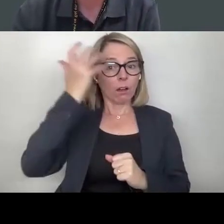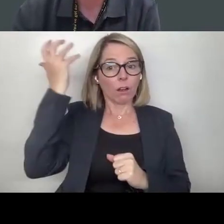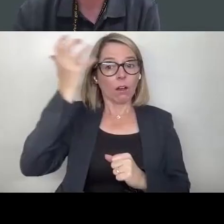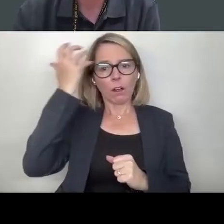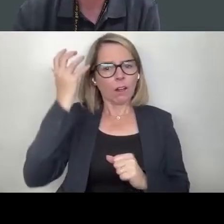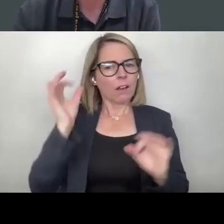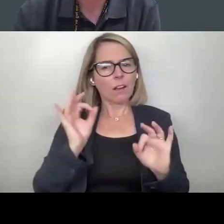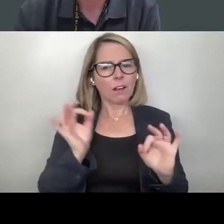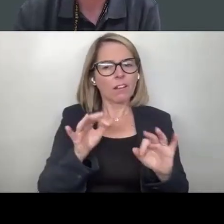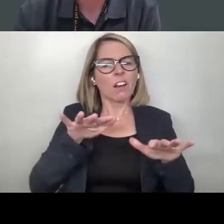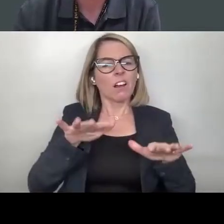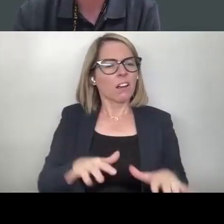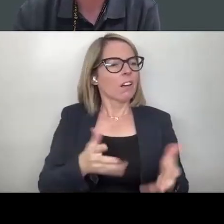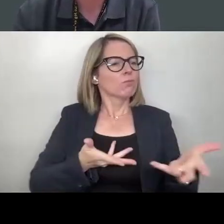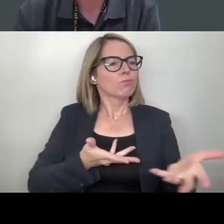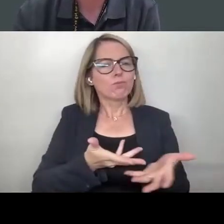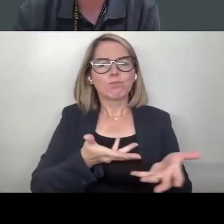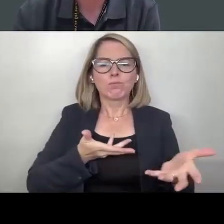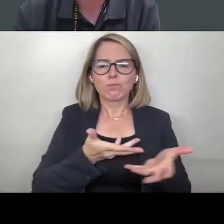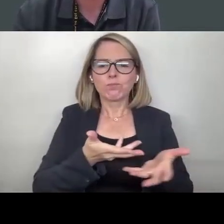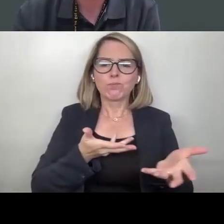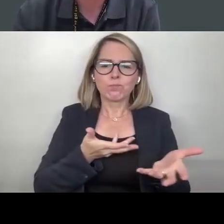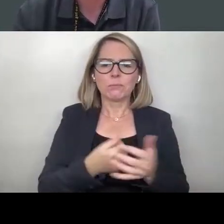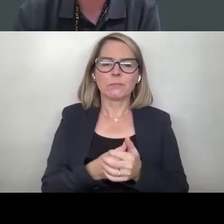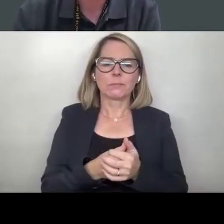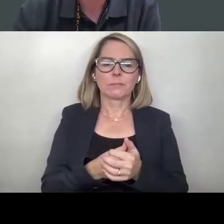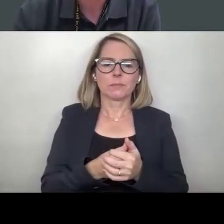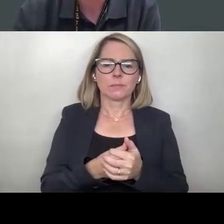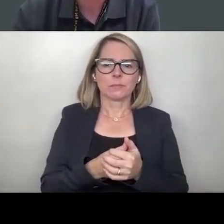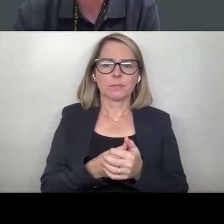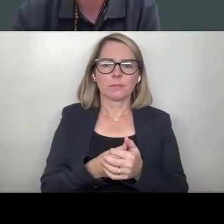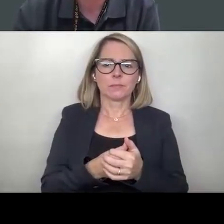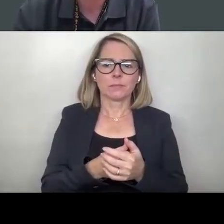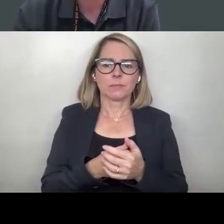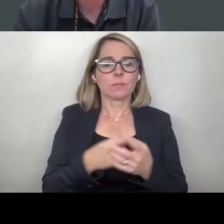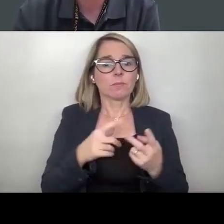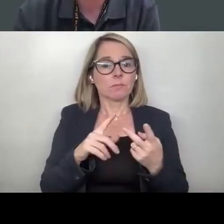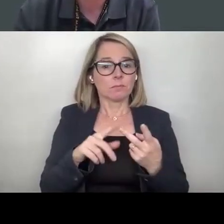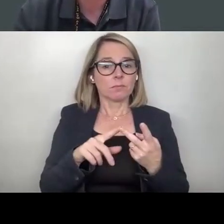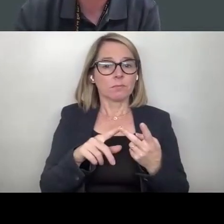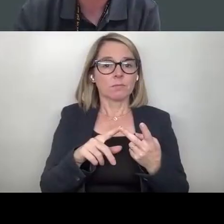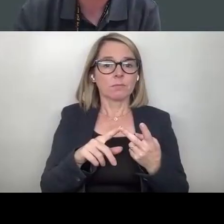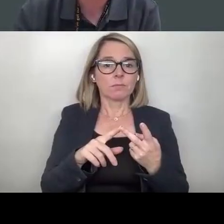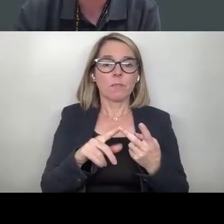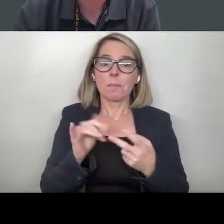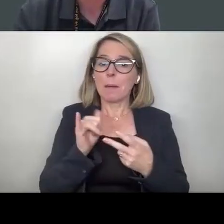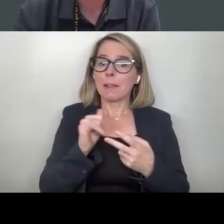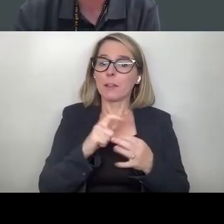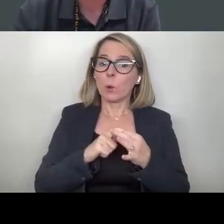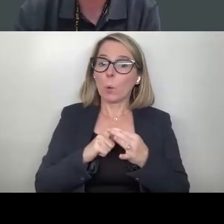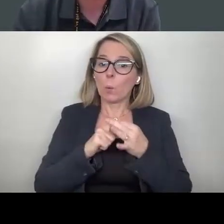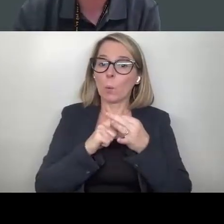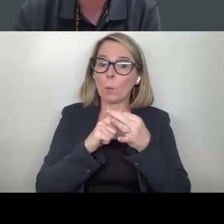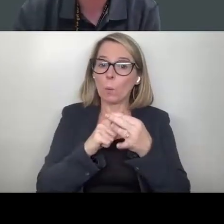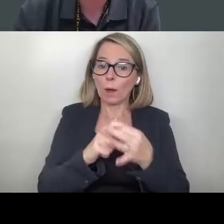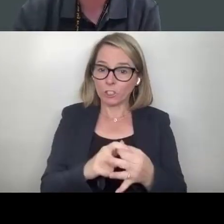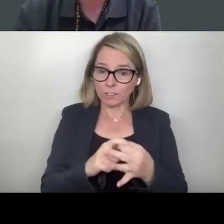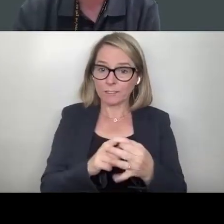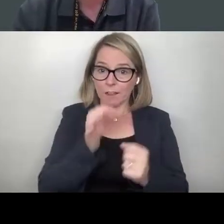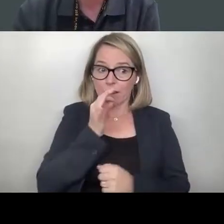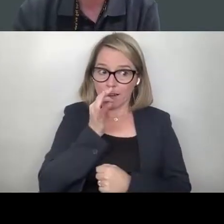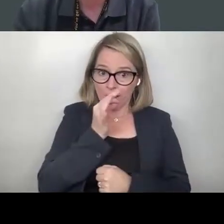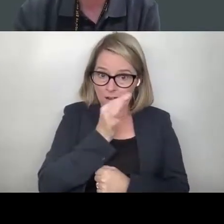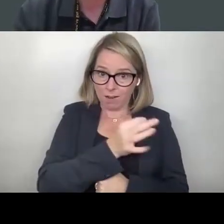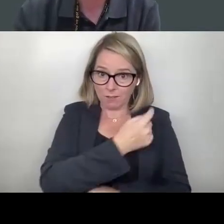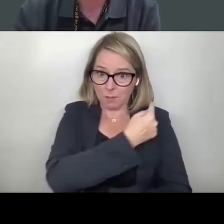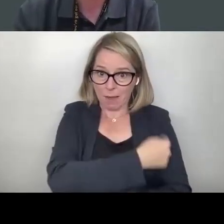really directing all the questions and things to the patient, even if they have